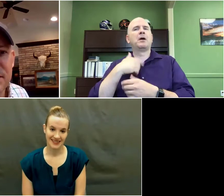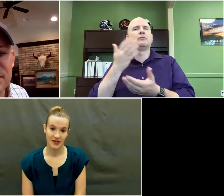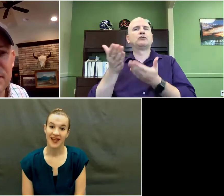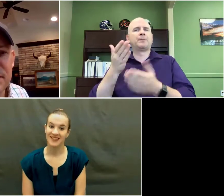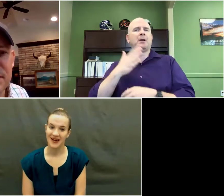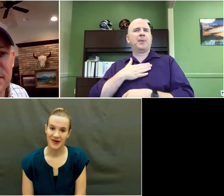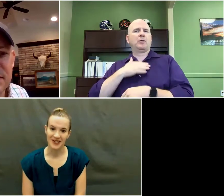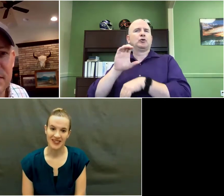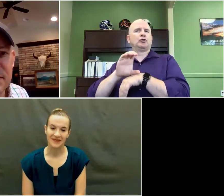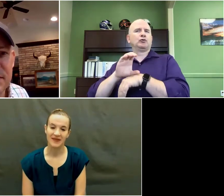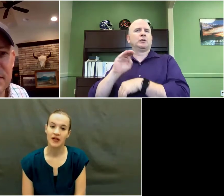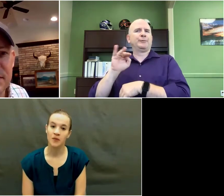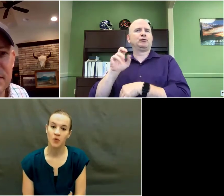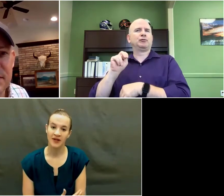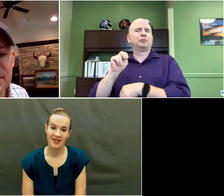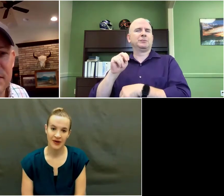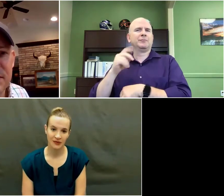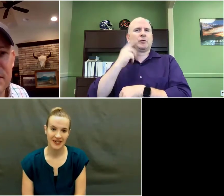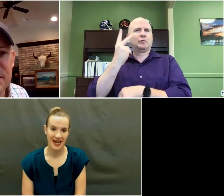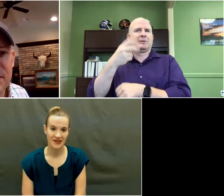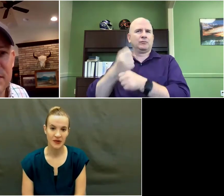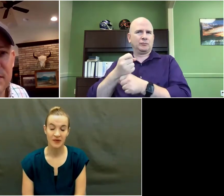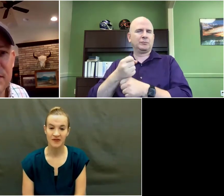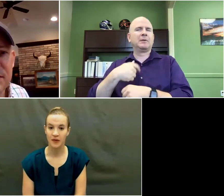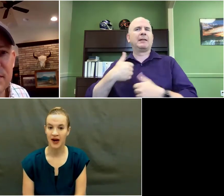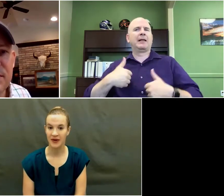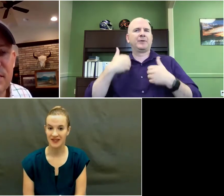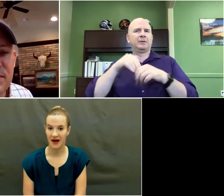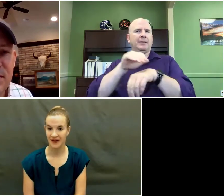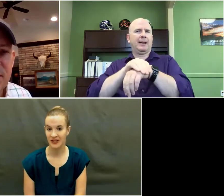Steve: So that's a great question. So once I graduated high school before I went to college, I